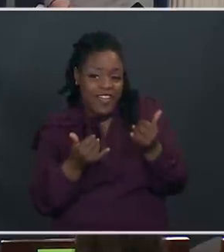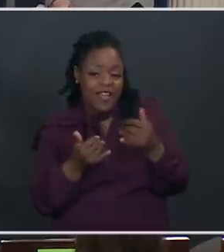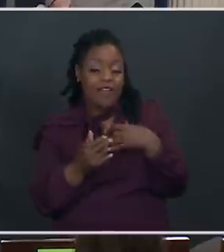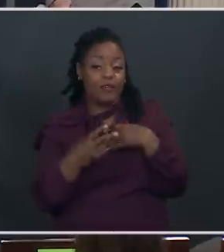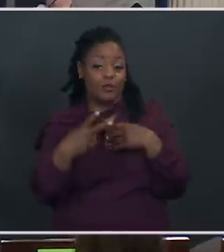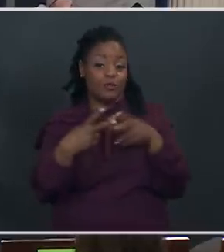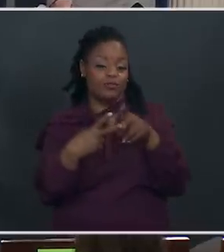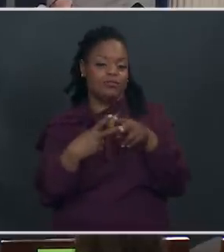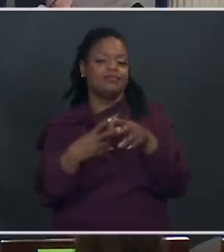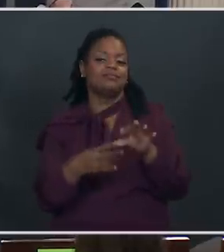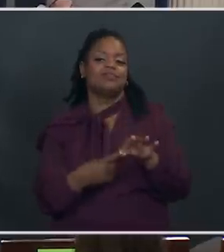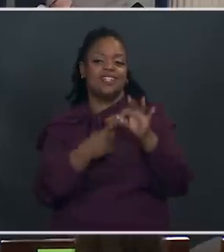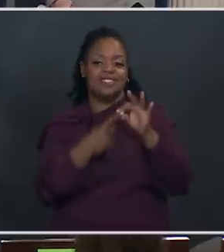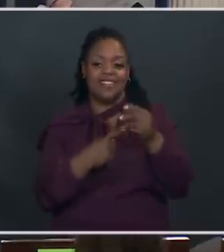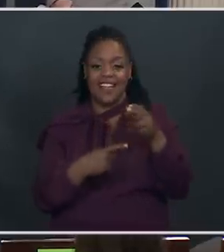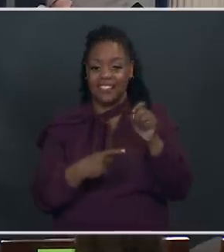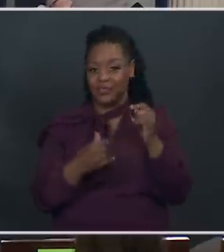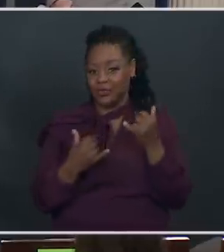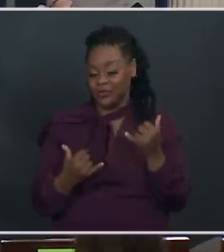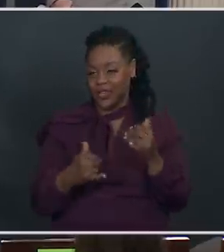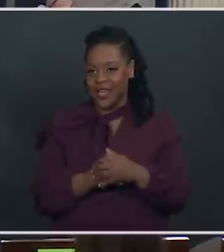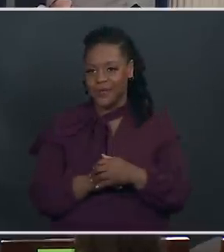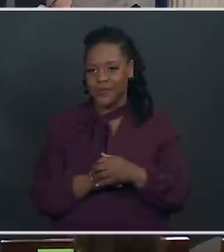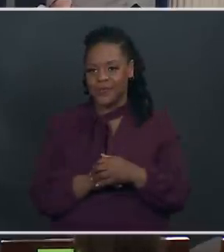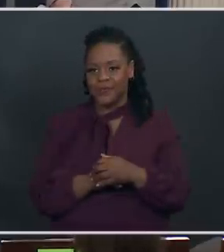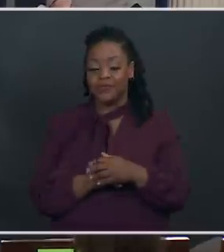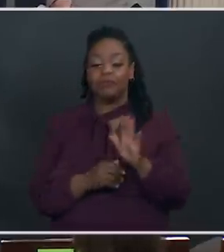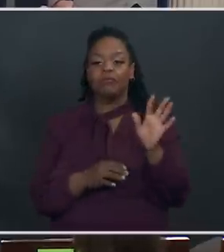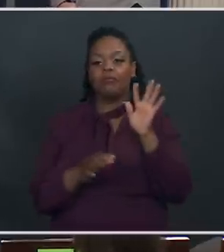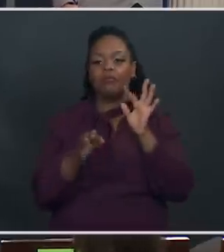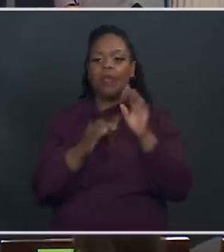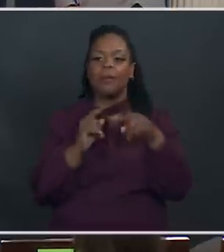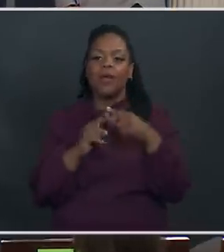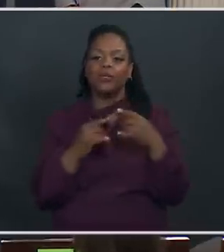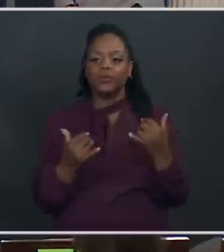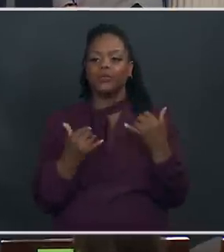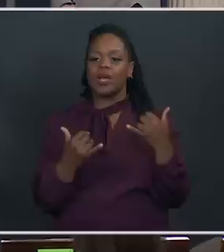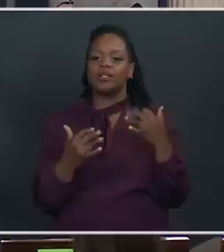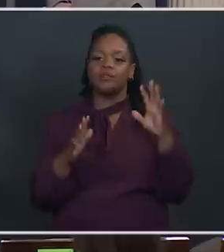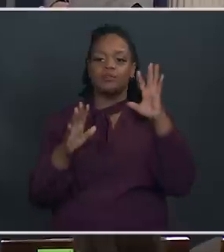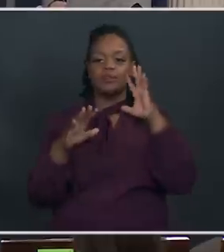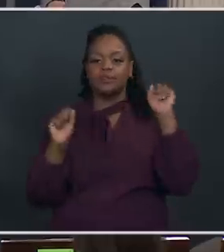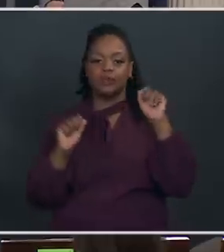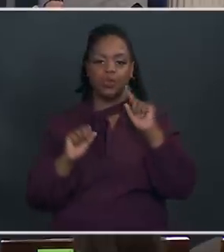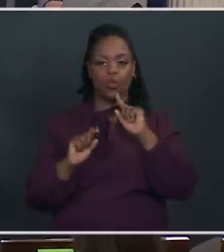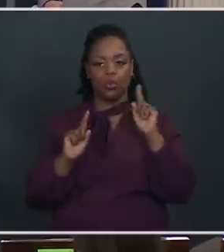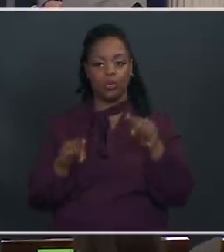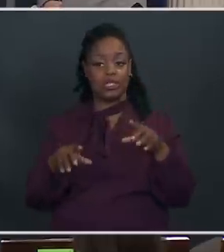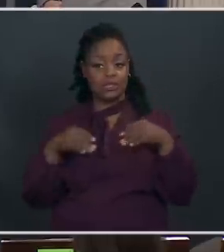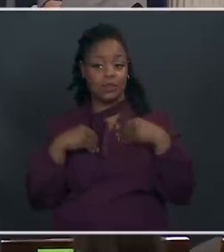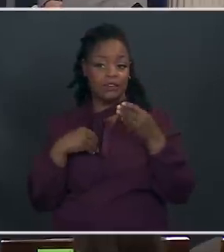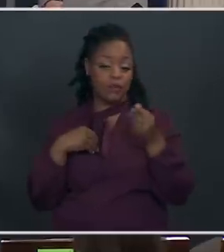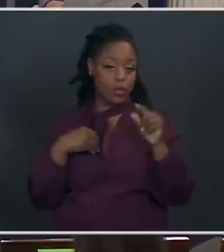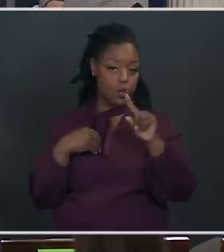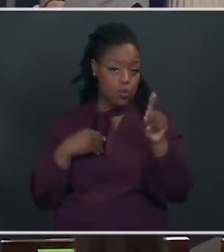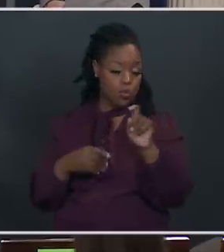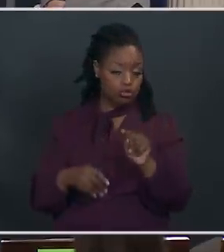who are going to talk you -- talk to you all about today's executive orders and take a few questions as well. And I will always -- as always play the role of bad cop